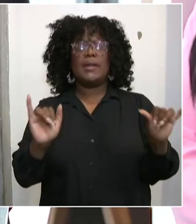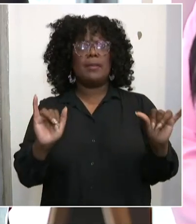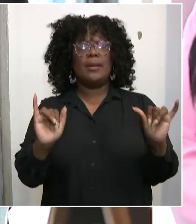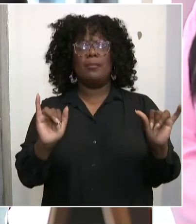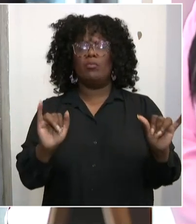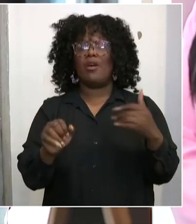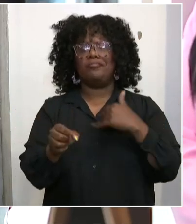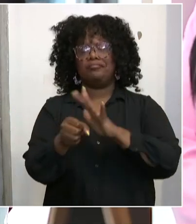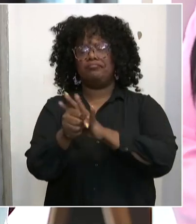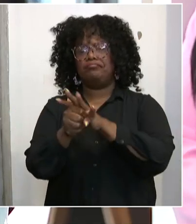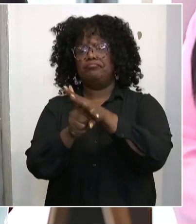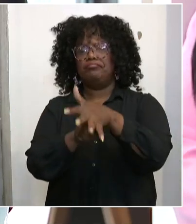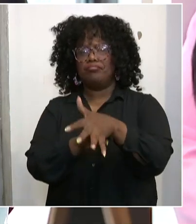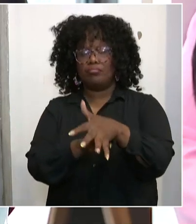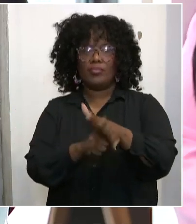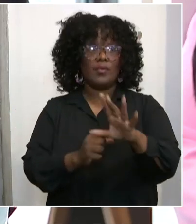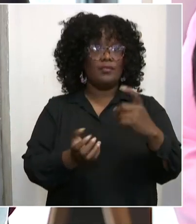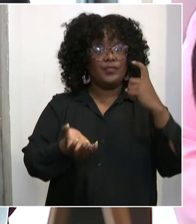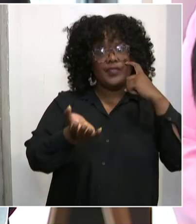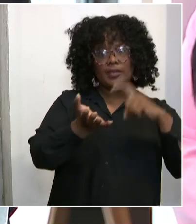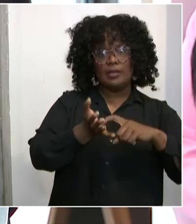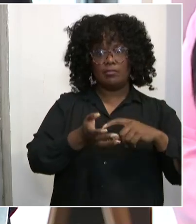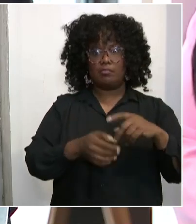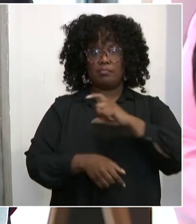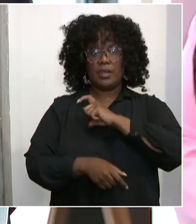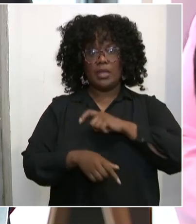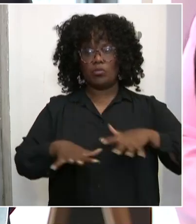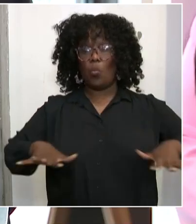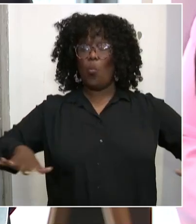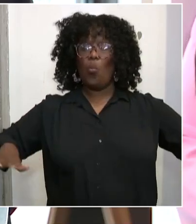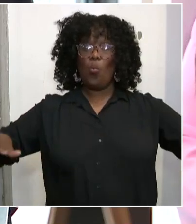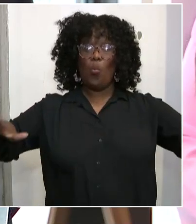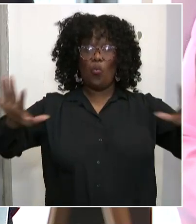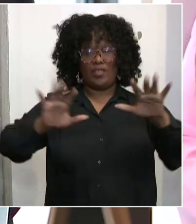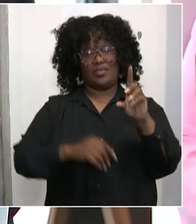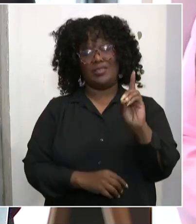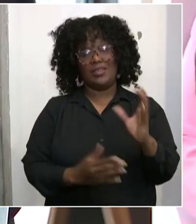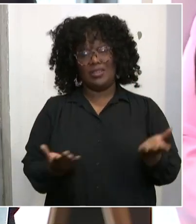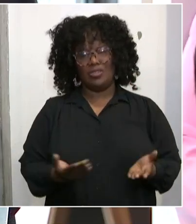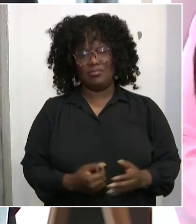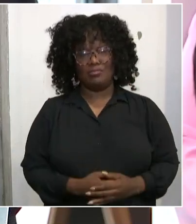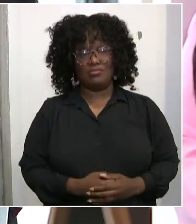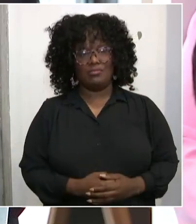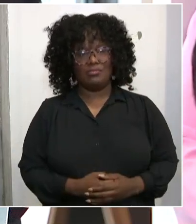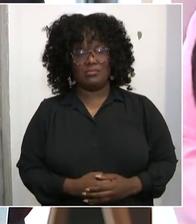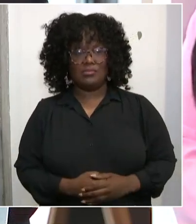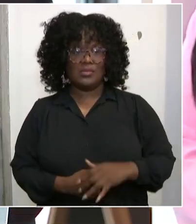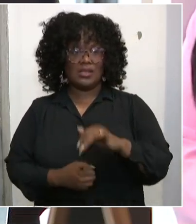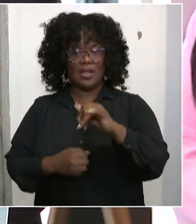a high visible presence of police officers in our districts as we are celebrating the events and activities that take place here in our city.